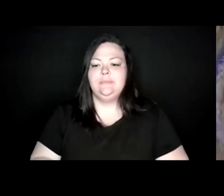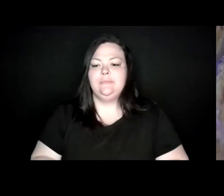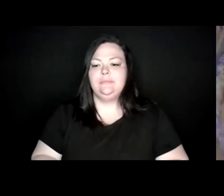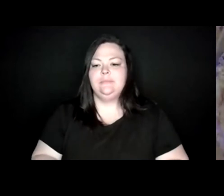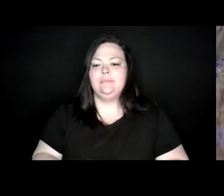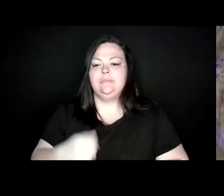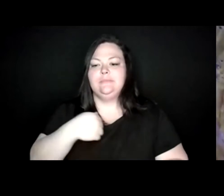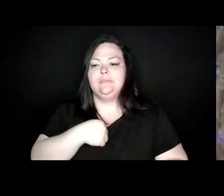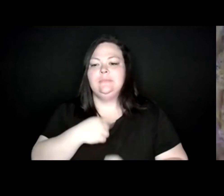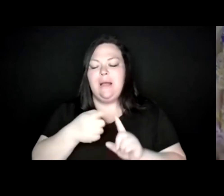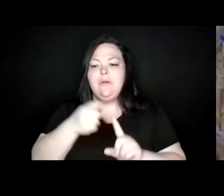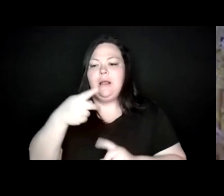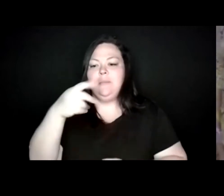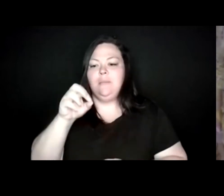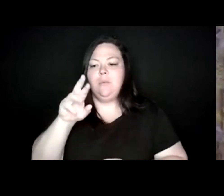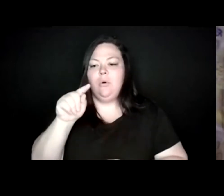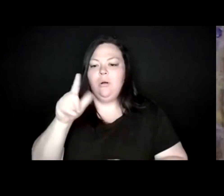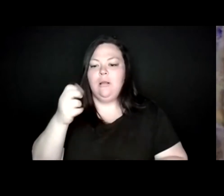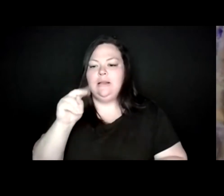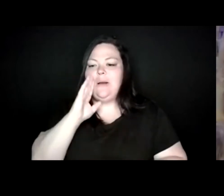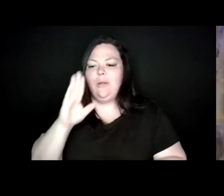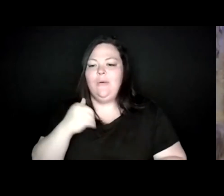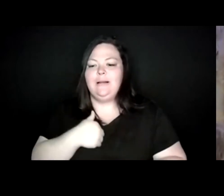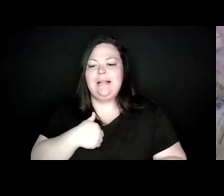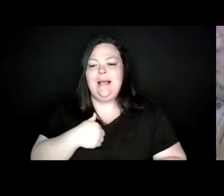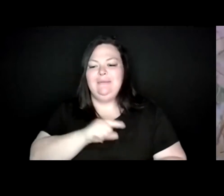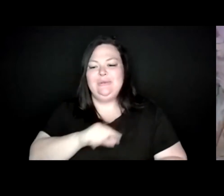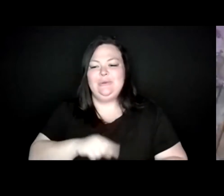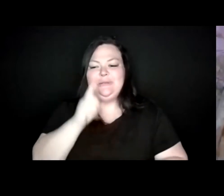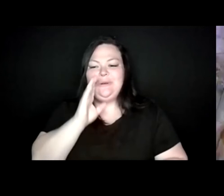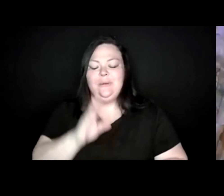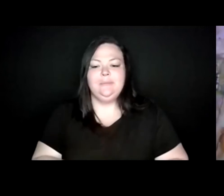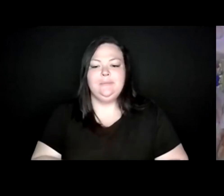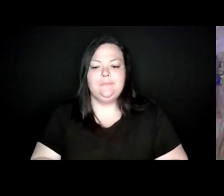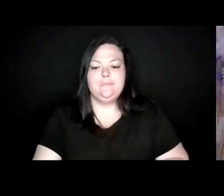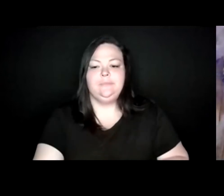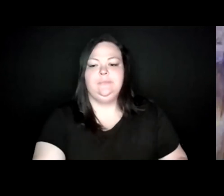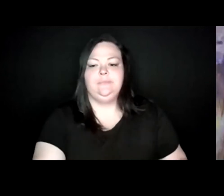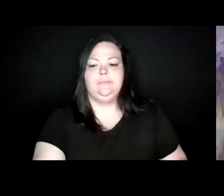in Portland so I'm always going to rep Queens super hard.